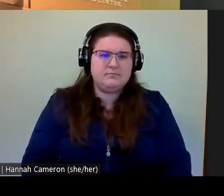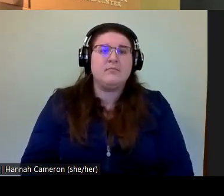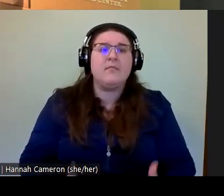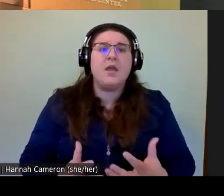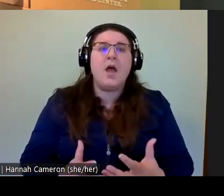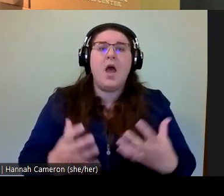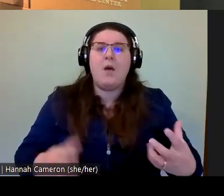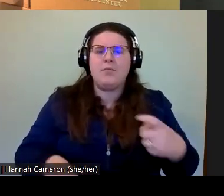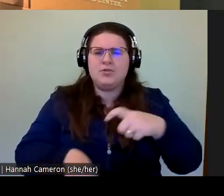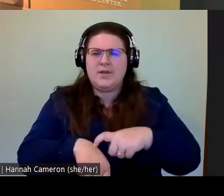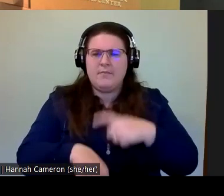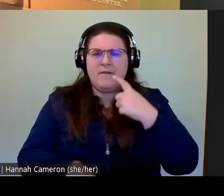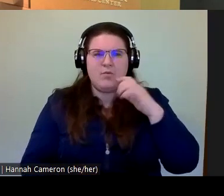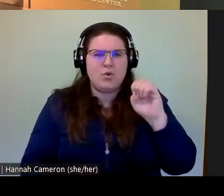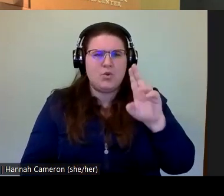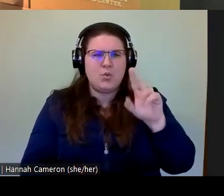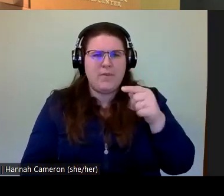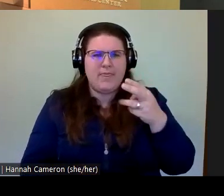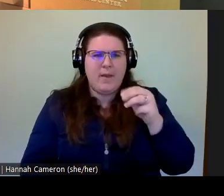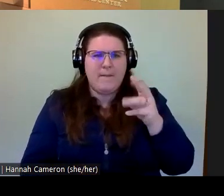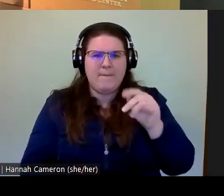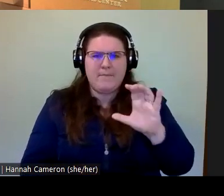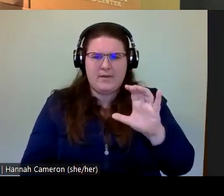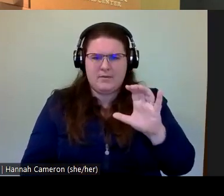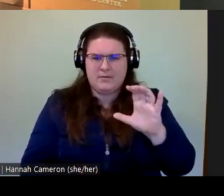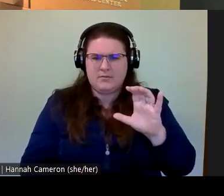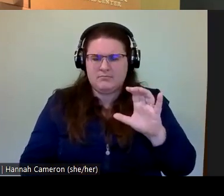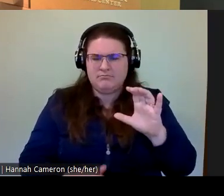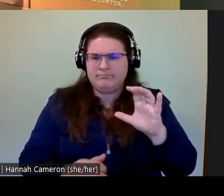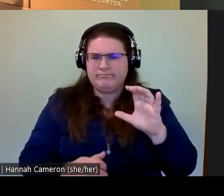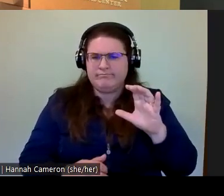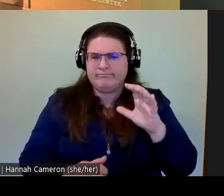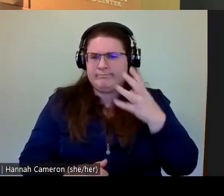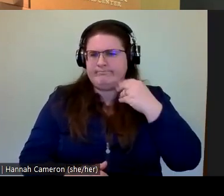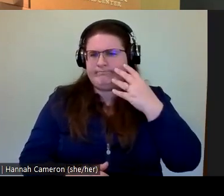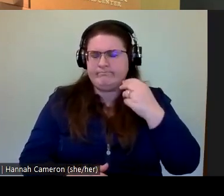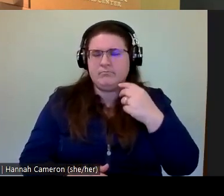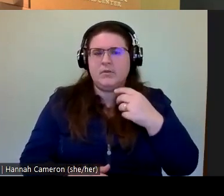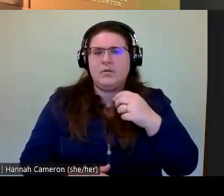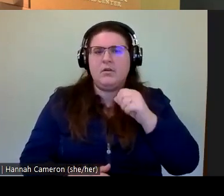not being depressed or Manic and again uh pretty significant Improvement uh in that as well no big